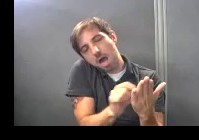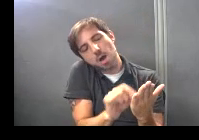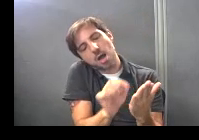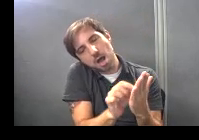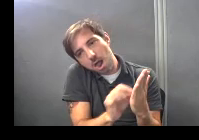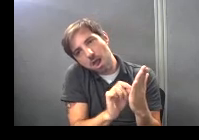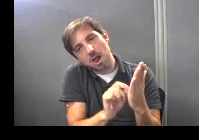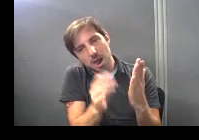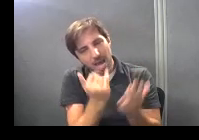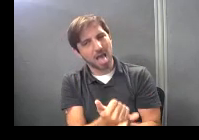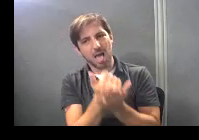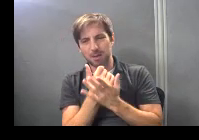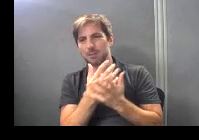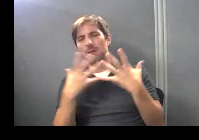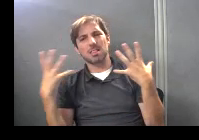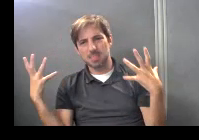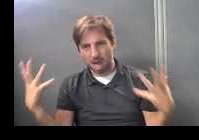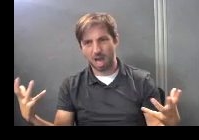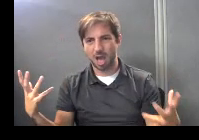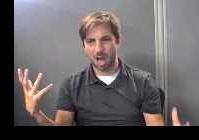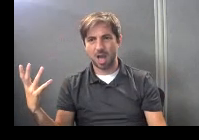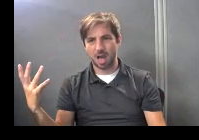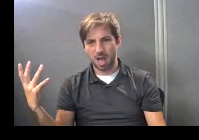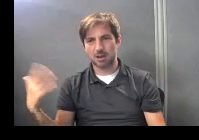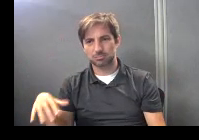HELPFUL. BECAUSE OF THE HUGE NUMBER OF APPLICATIONS